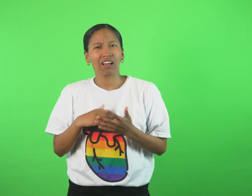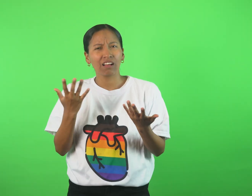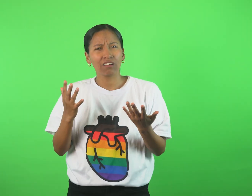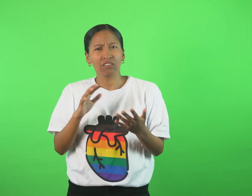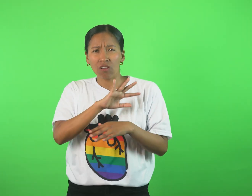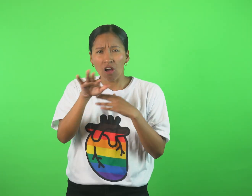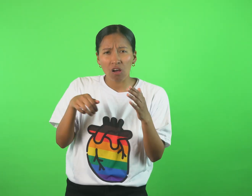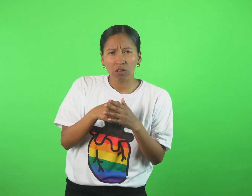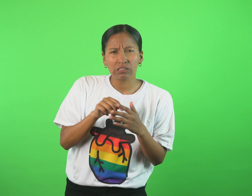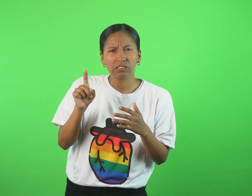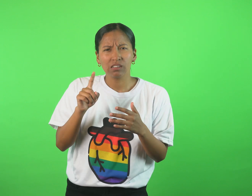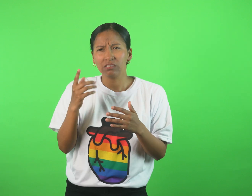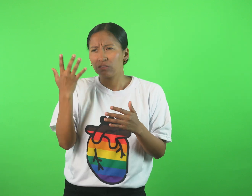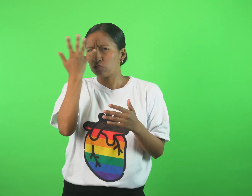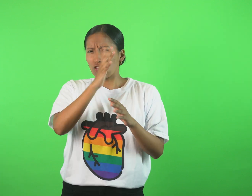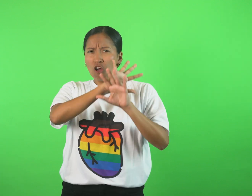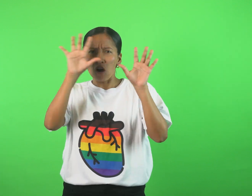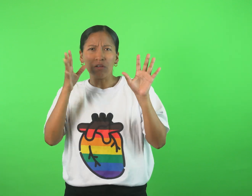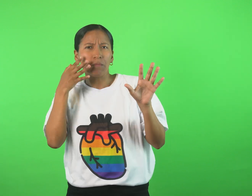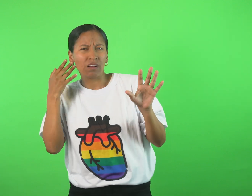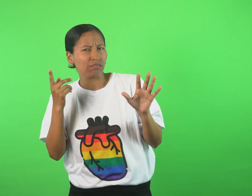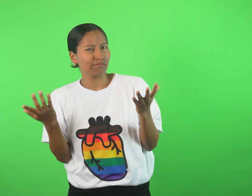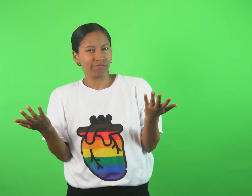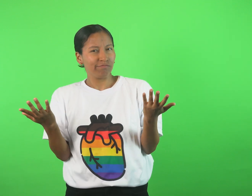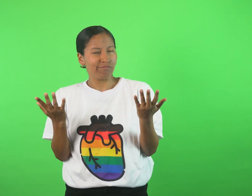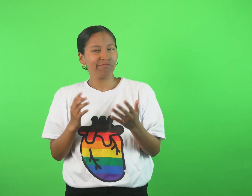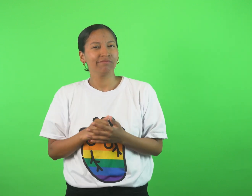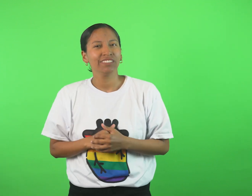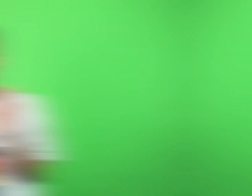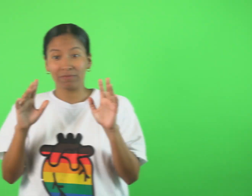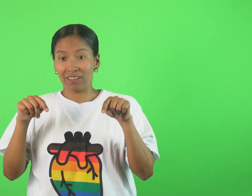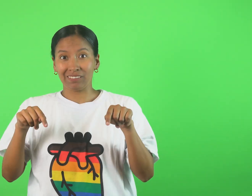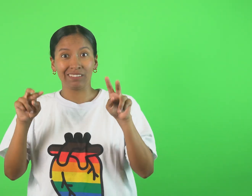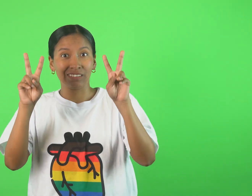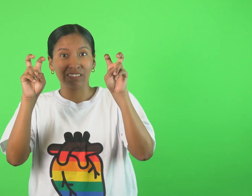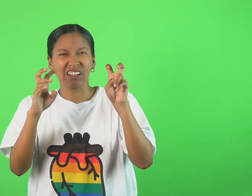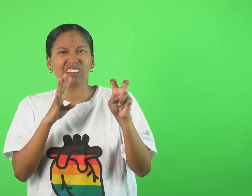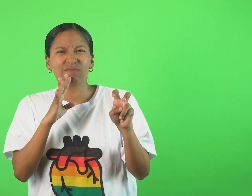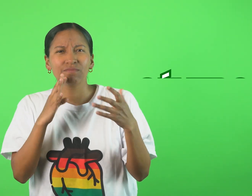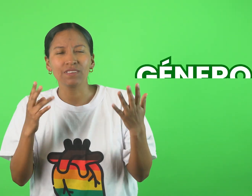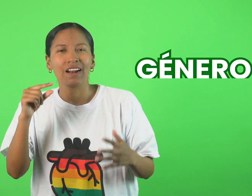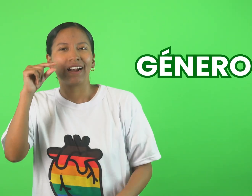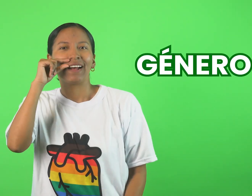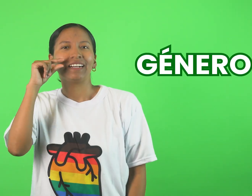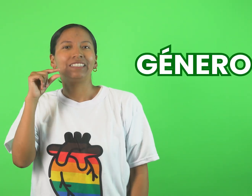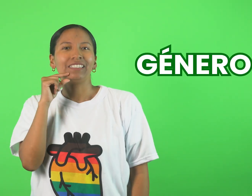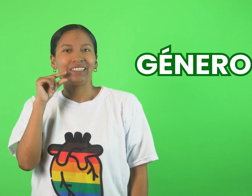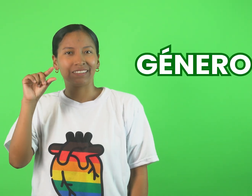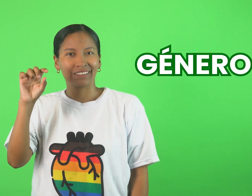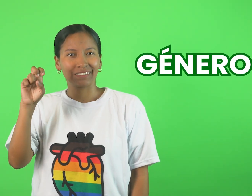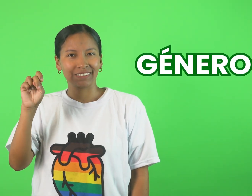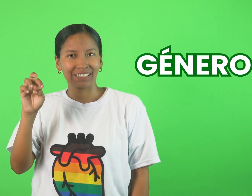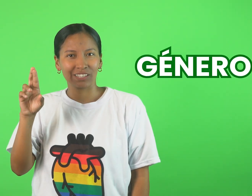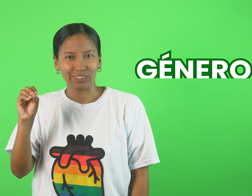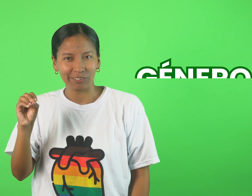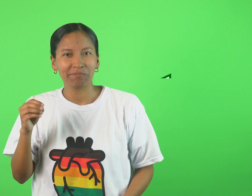So it's not all black and white! Now let's talk about gender!